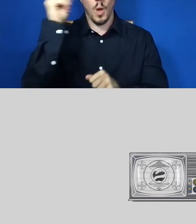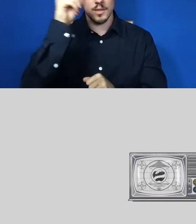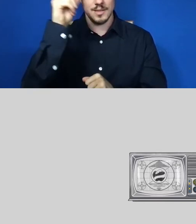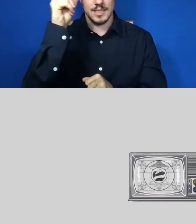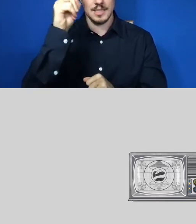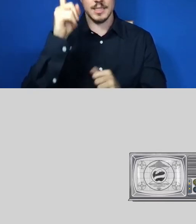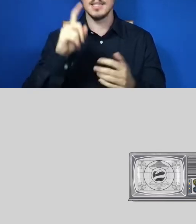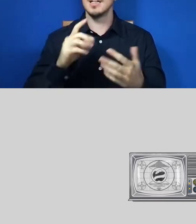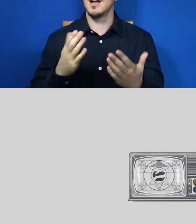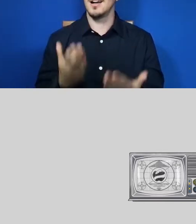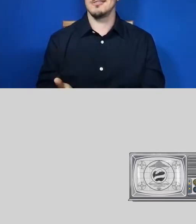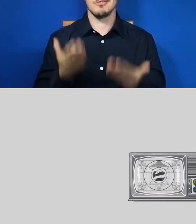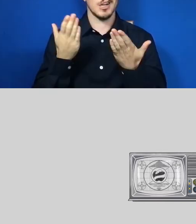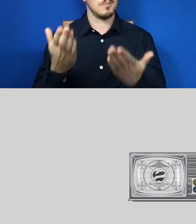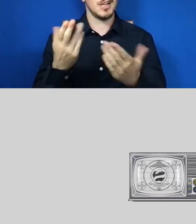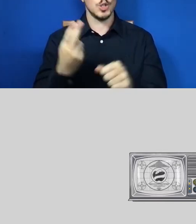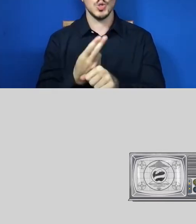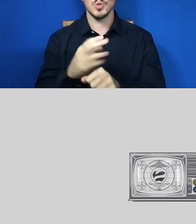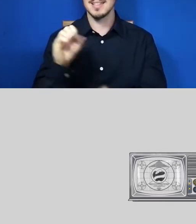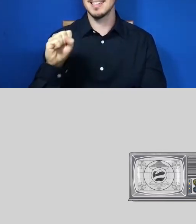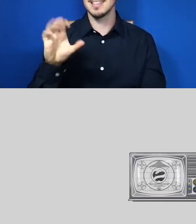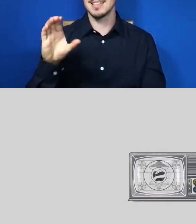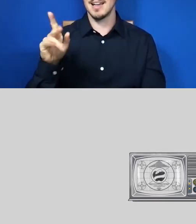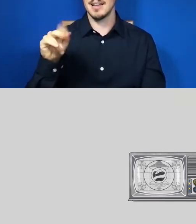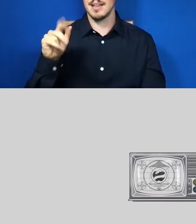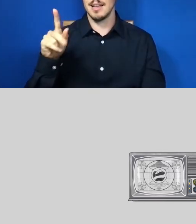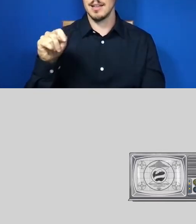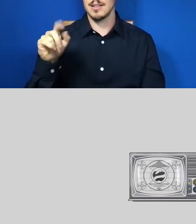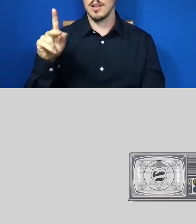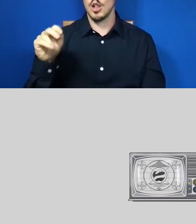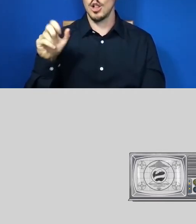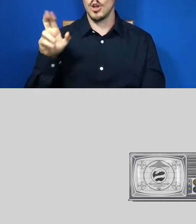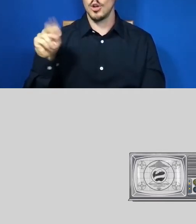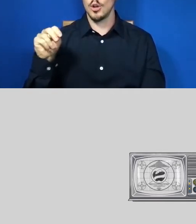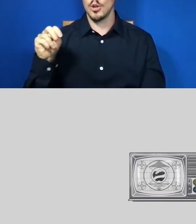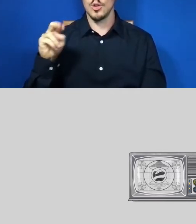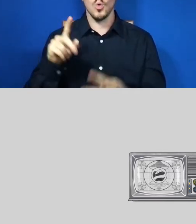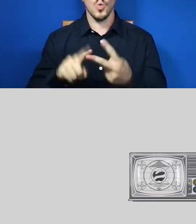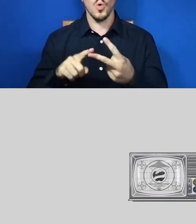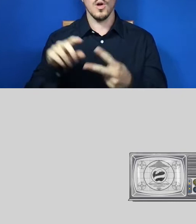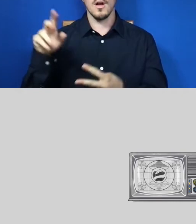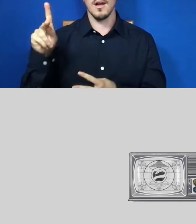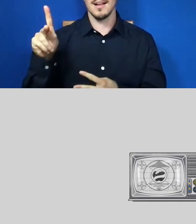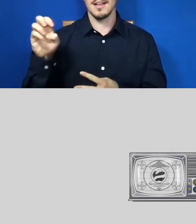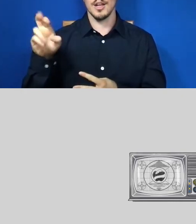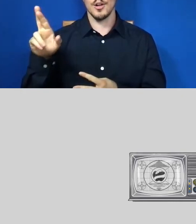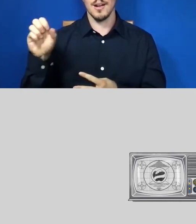For beginners, I highly recommend you use Scikit-Learn or Keras and they have some commonly used machine learning algorithms